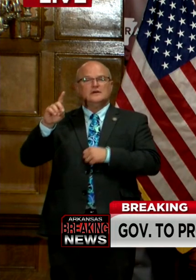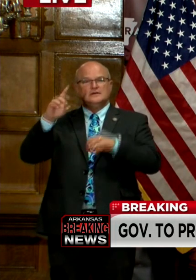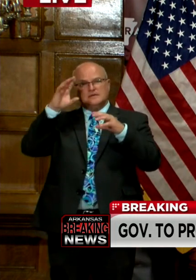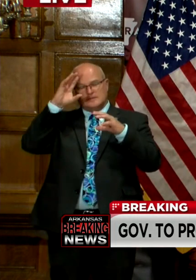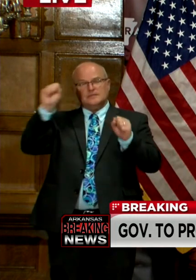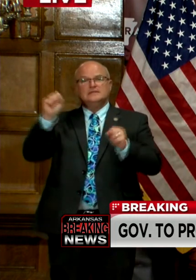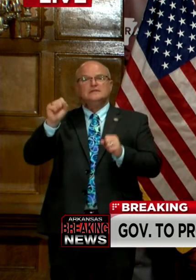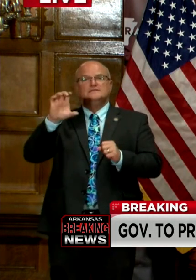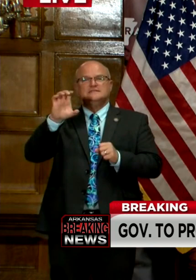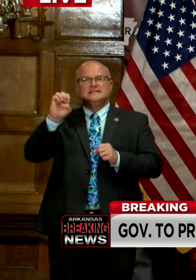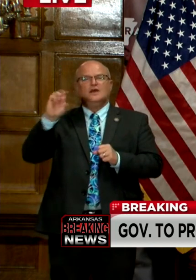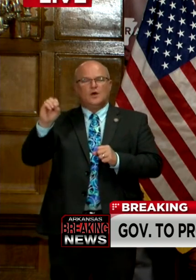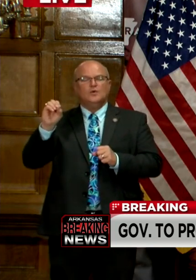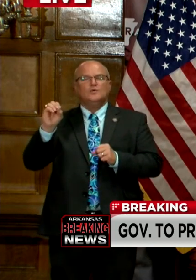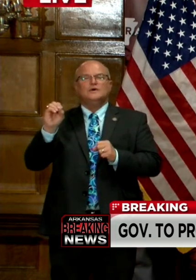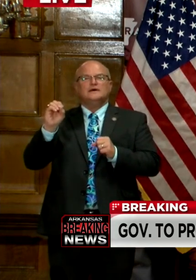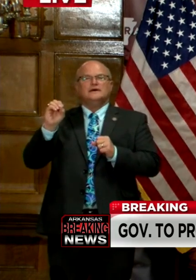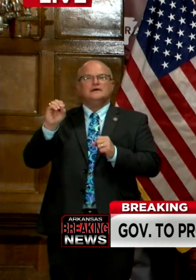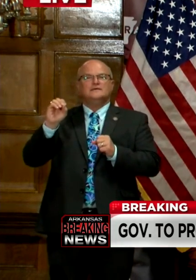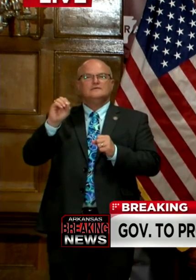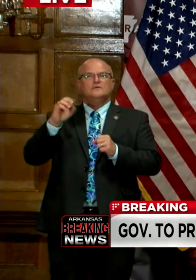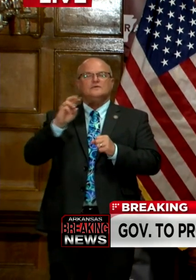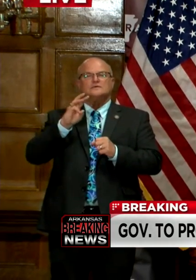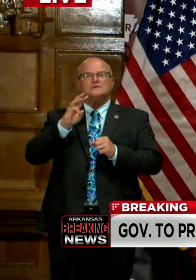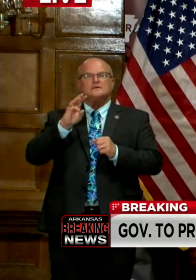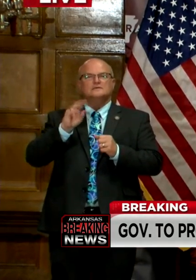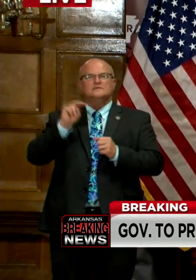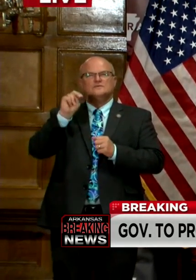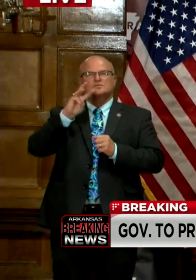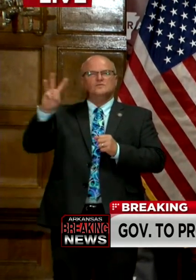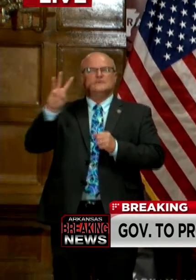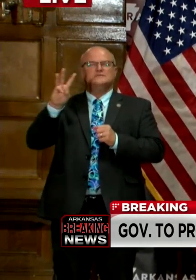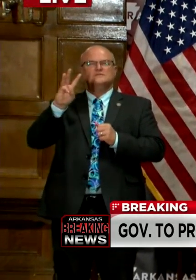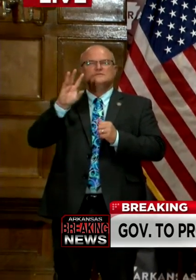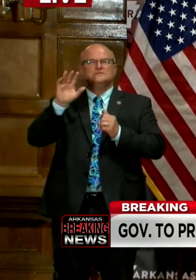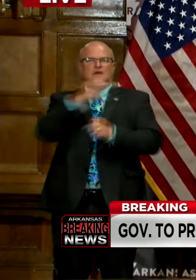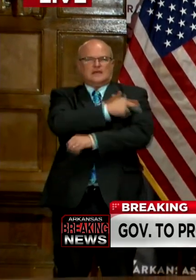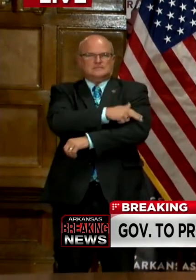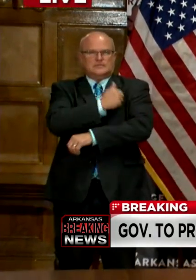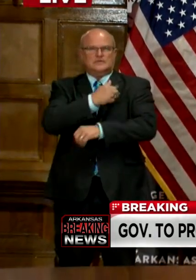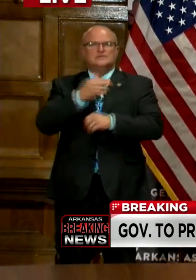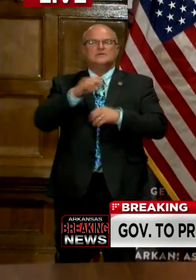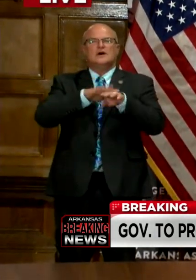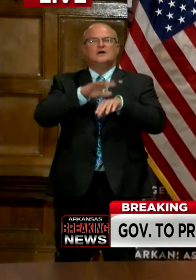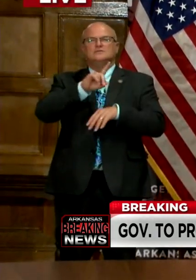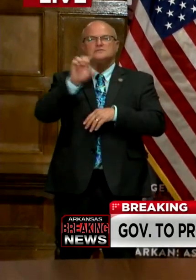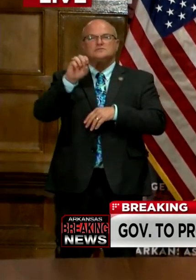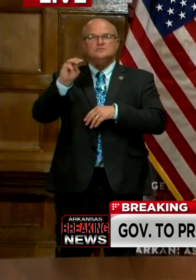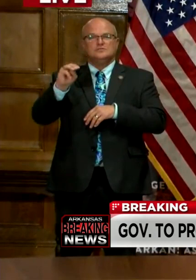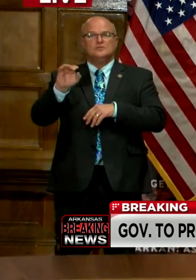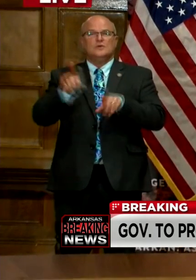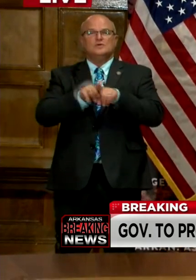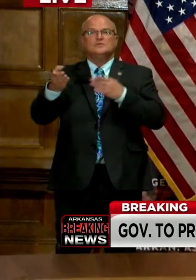OF UMAS AND ALSO ON THE WINTER MR. LARRY SHACKLEFORD IS BY ZOOM WITH US AND WE'LL HAVE COMMENTS